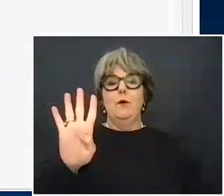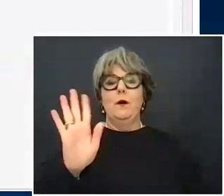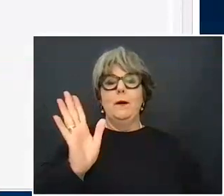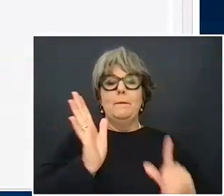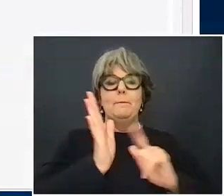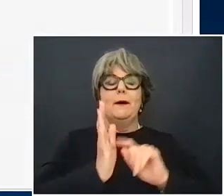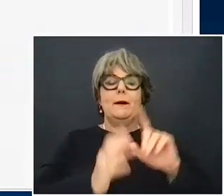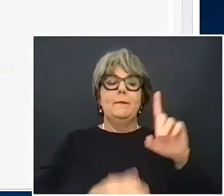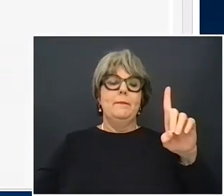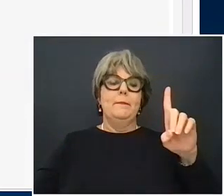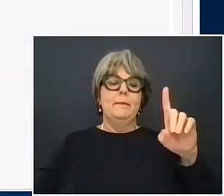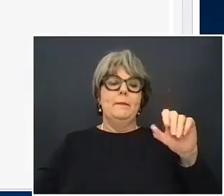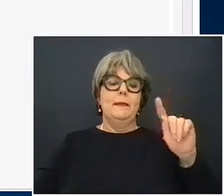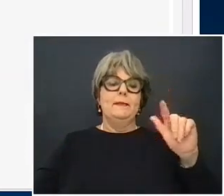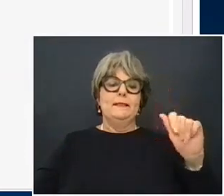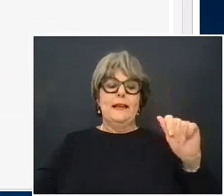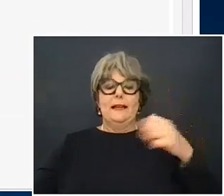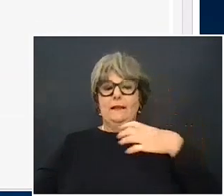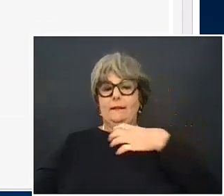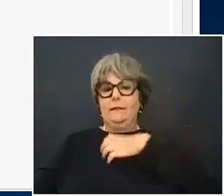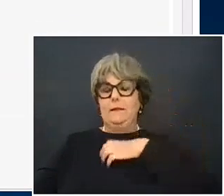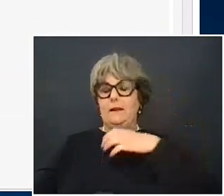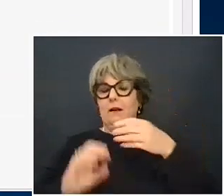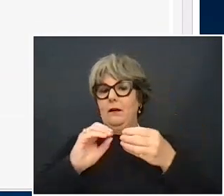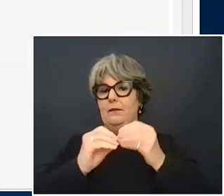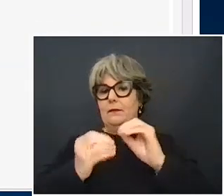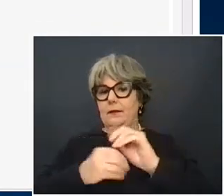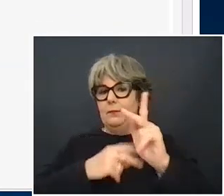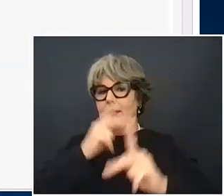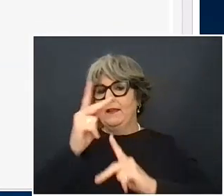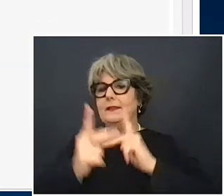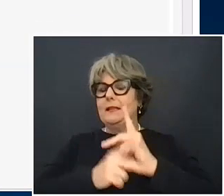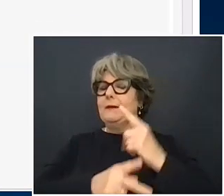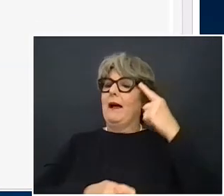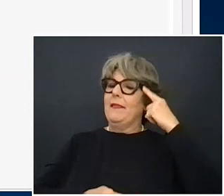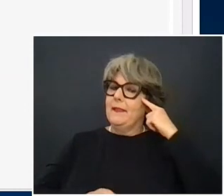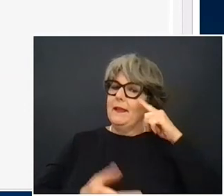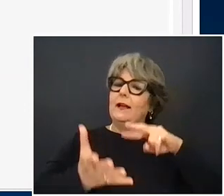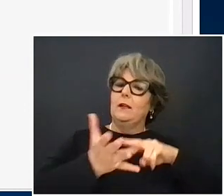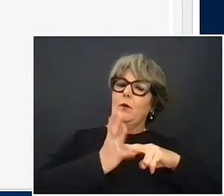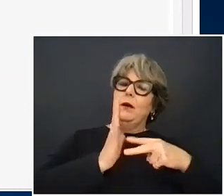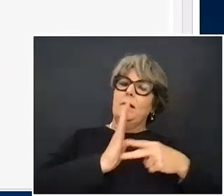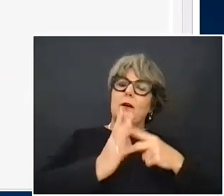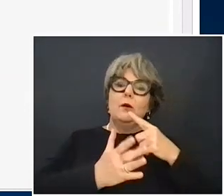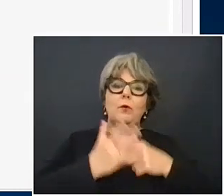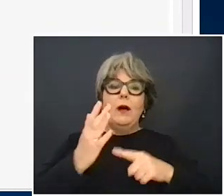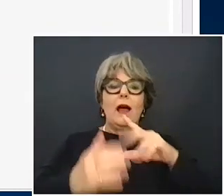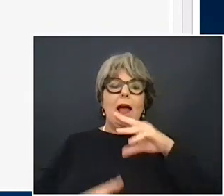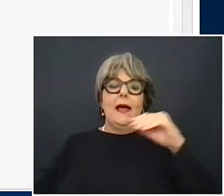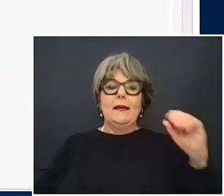volume and type of complaints received. I think I know what that means, what is and otherwise observed.